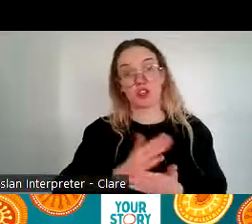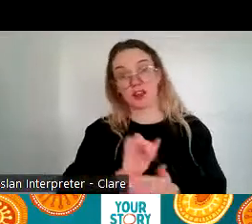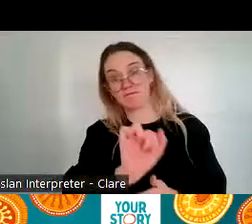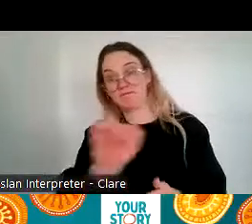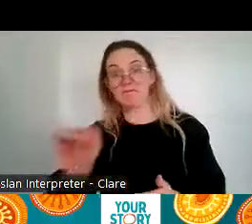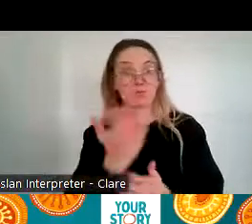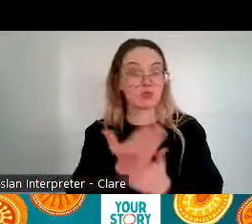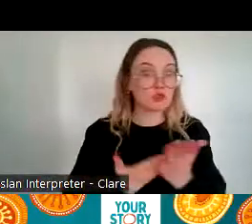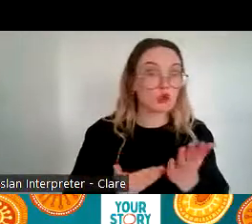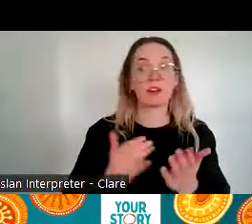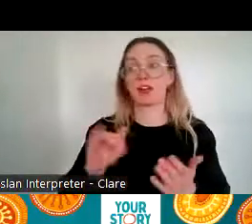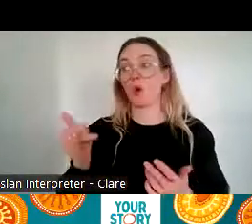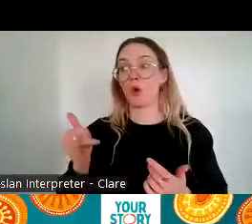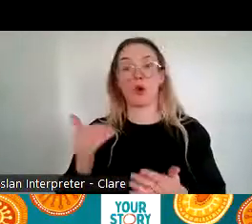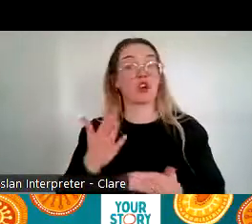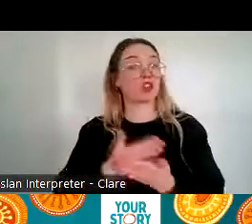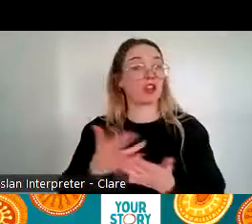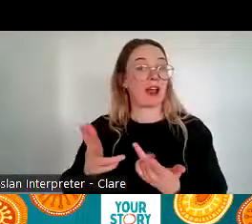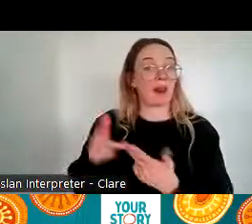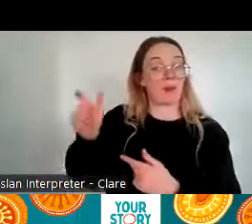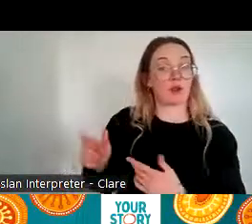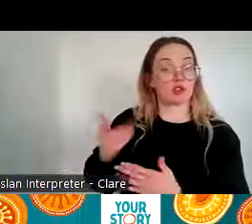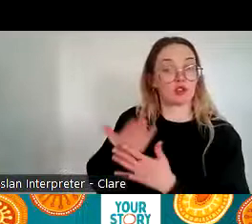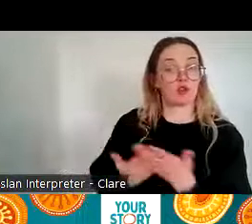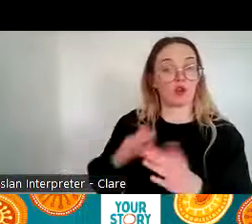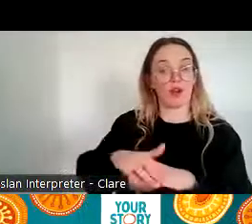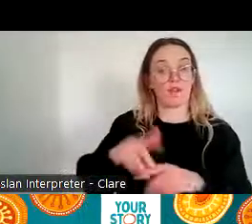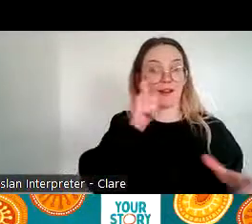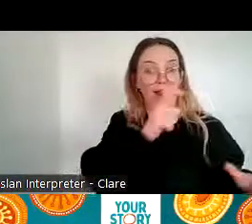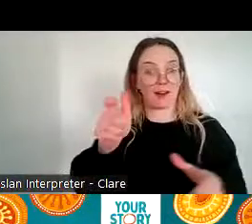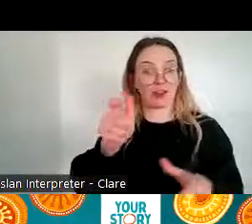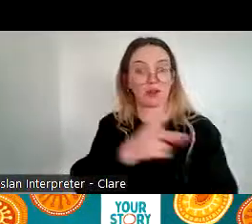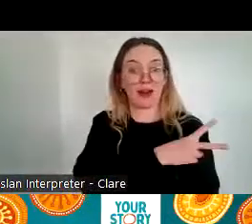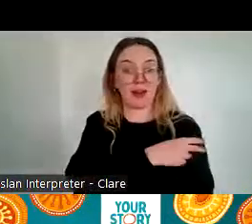or someone else's story about guardianship and administration to get advice from Your